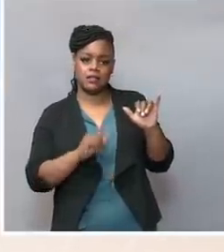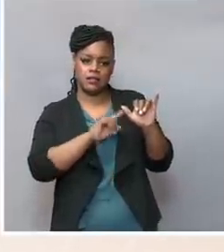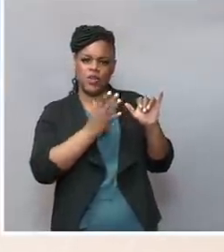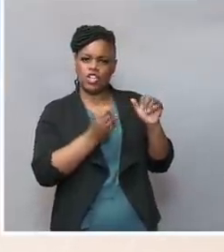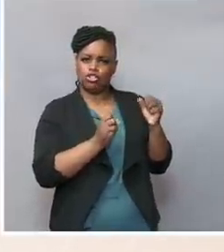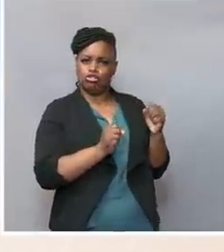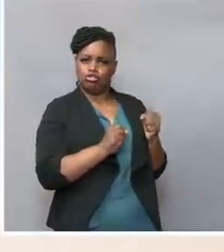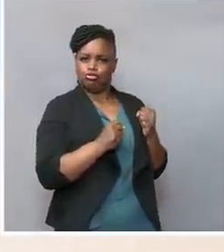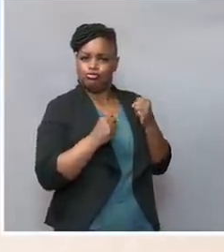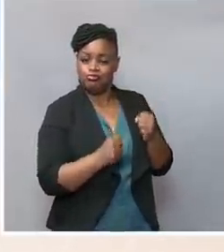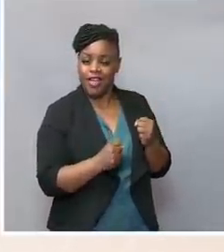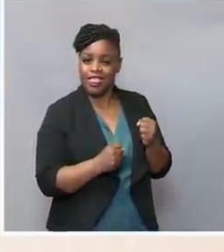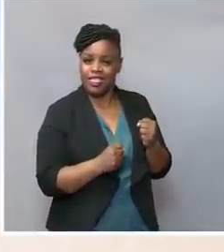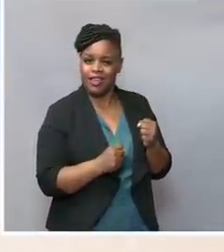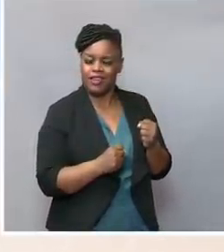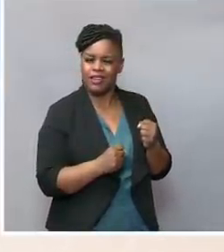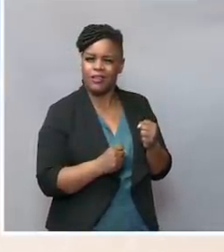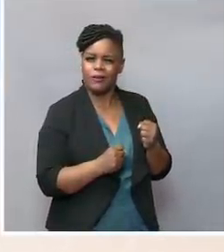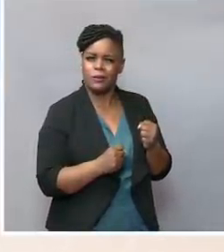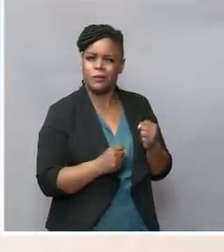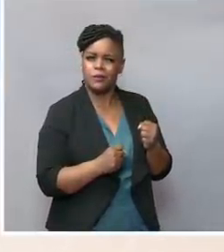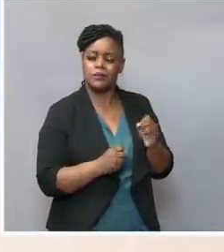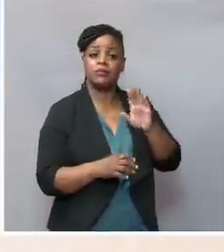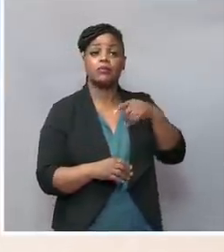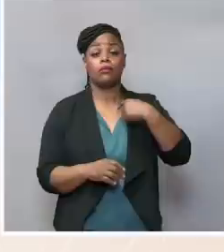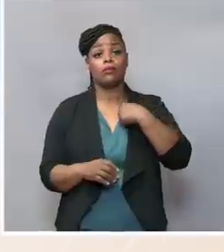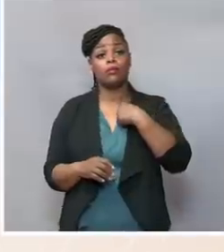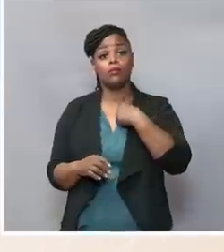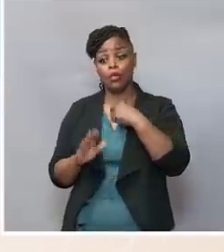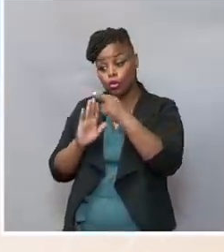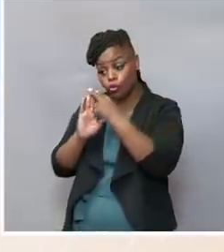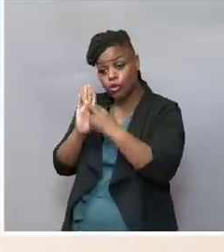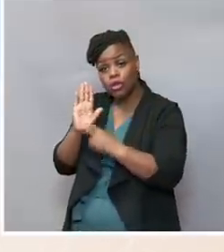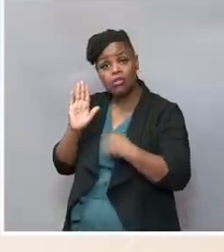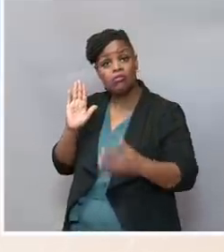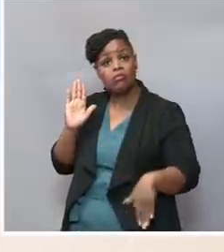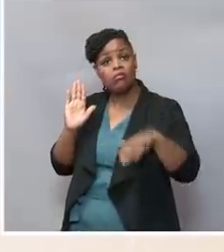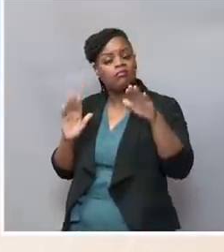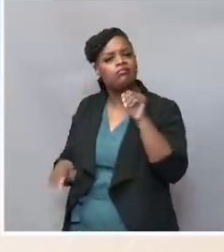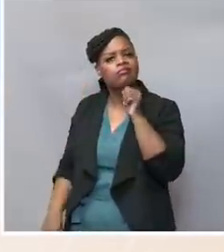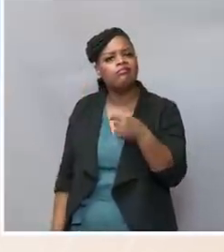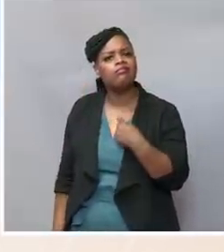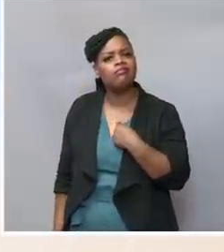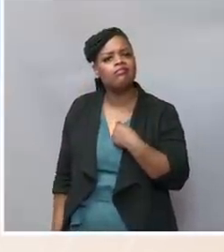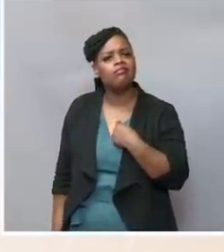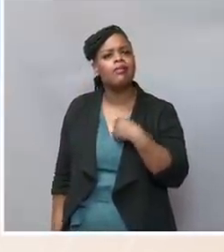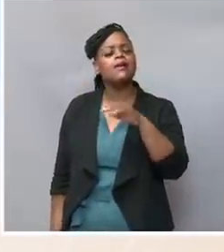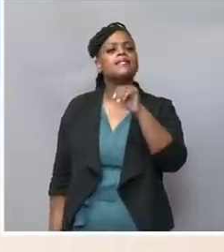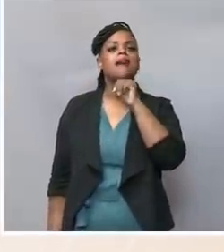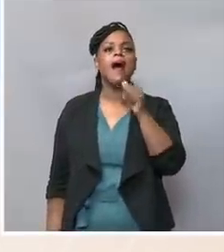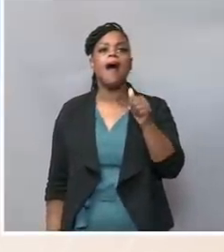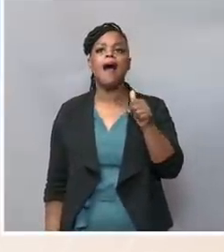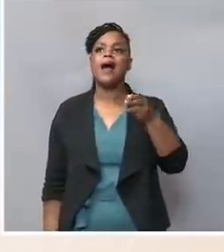The reality is not all stories have been documented and preserve equally, and that's got to change.